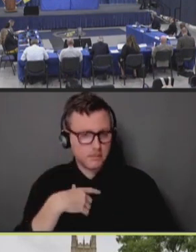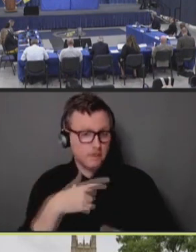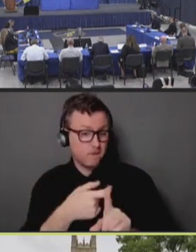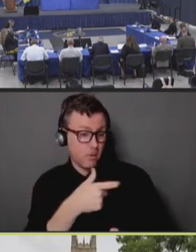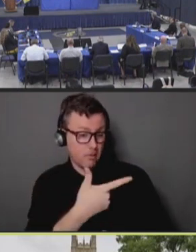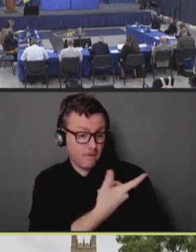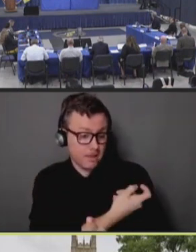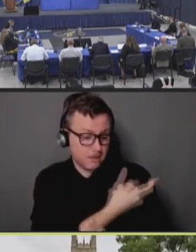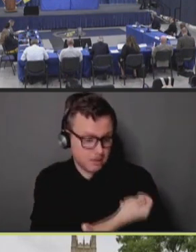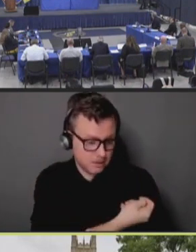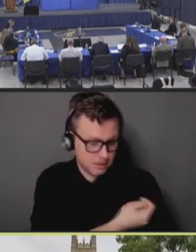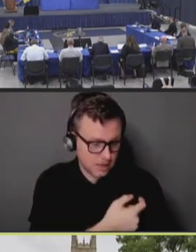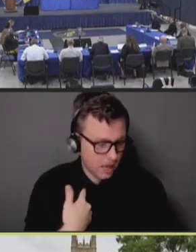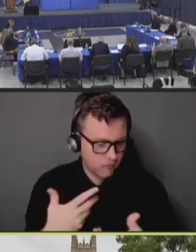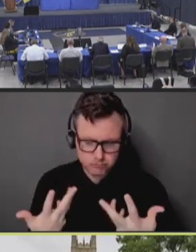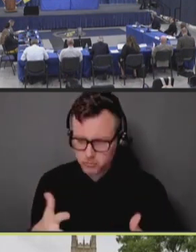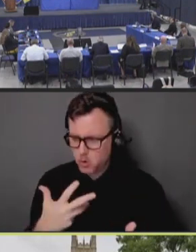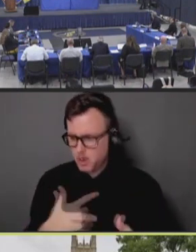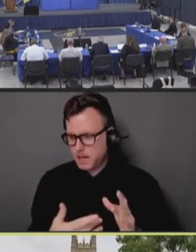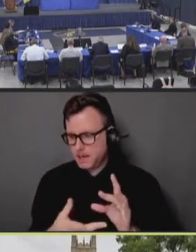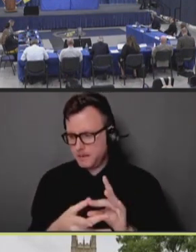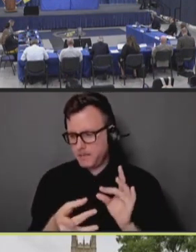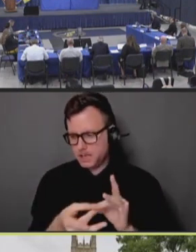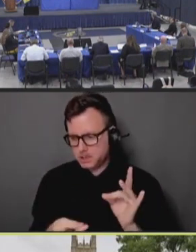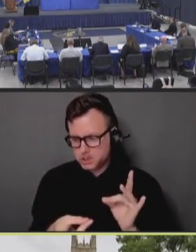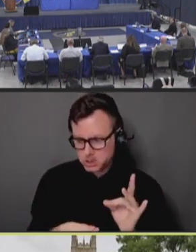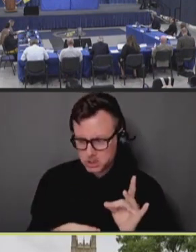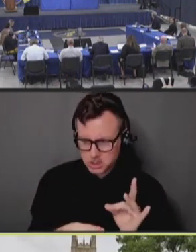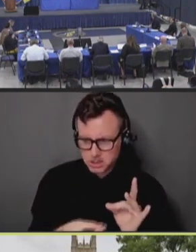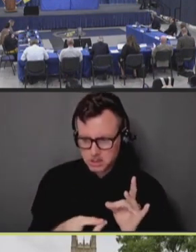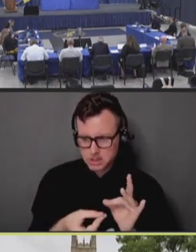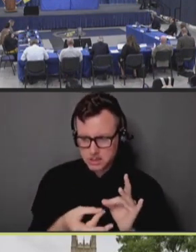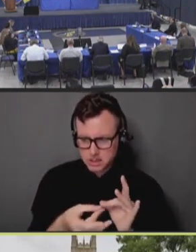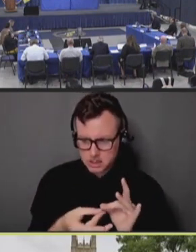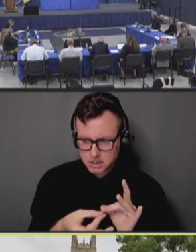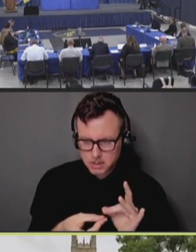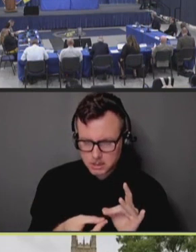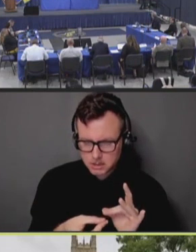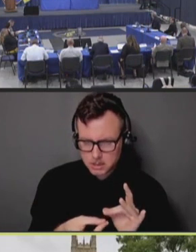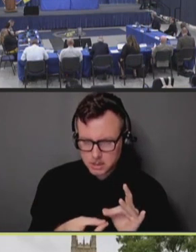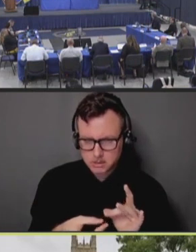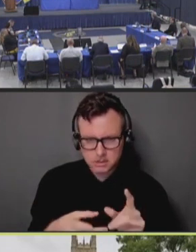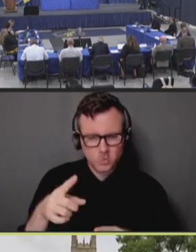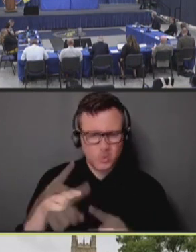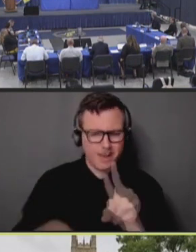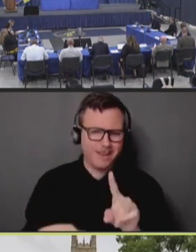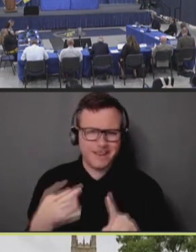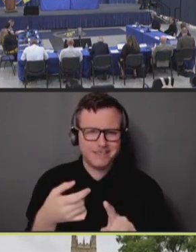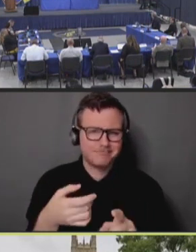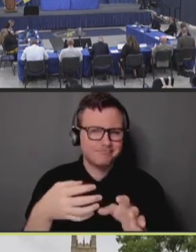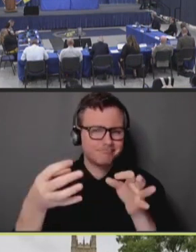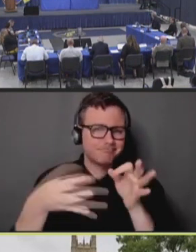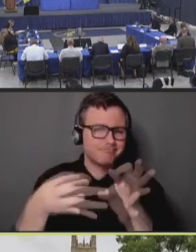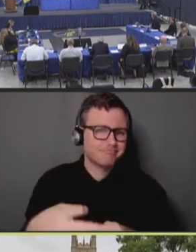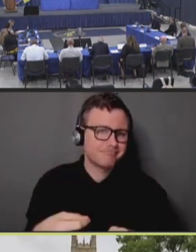As I probably mentioned, other studies showed that you cannot explain protective effect